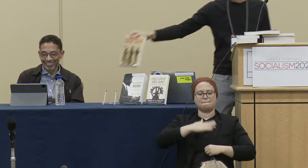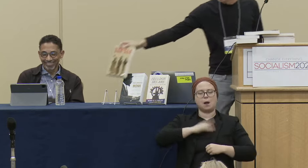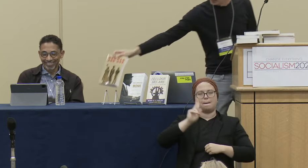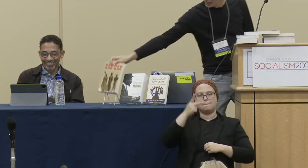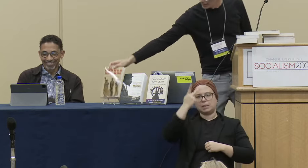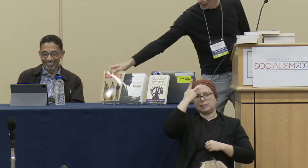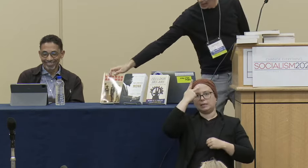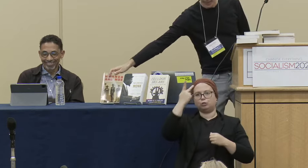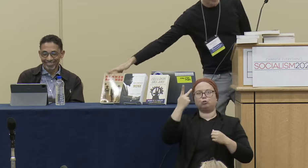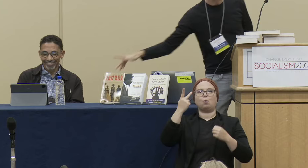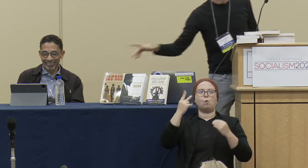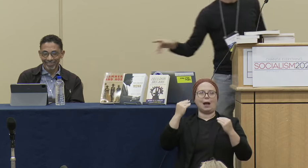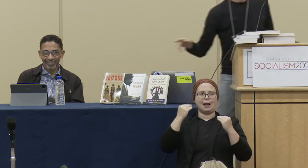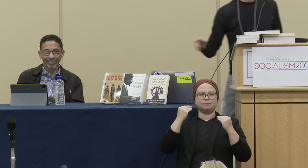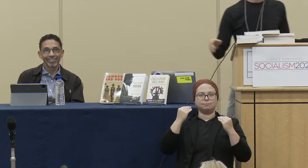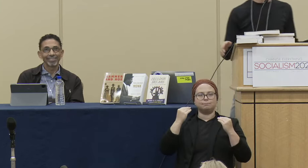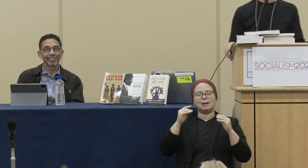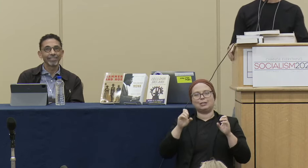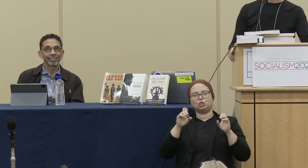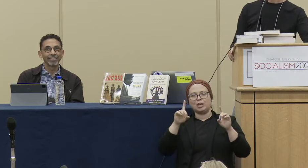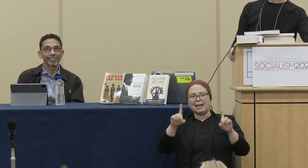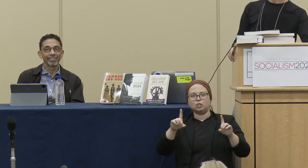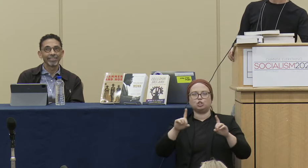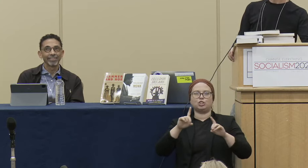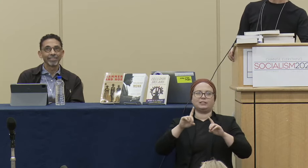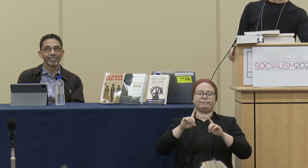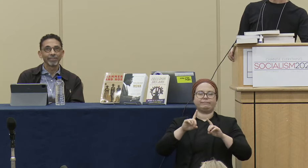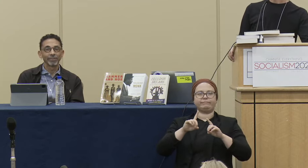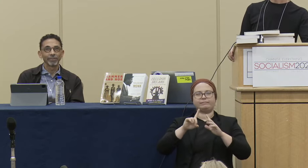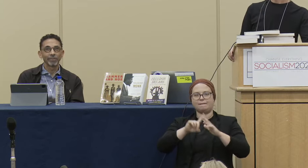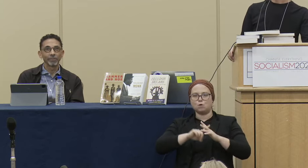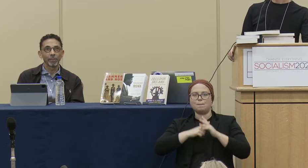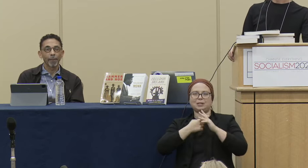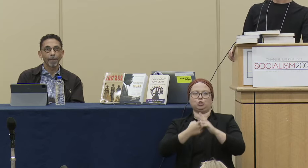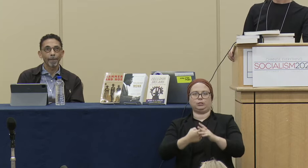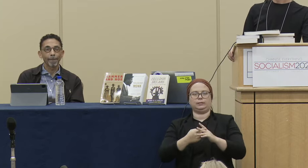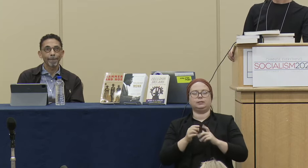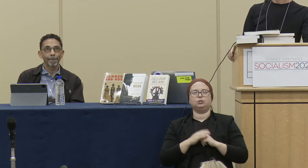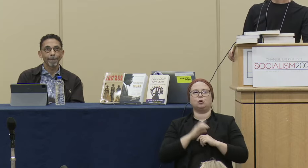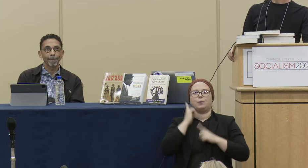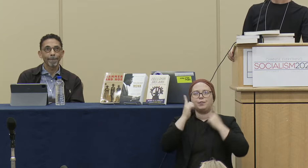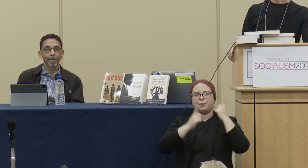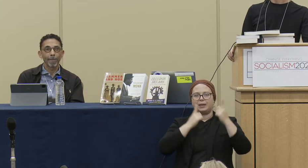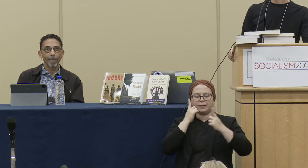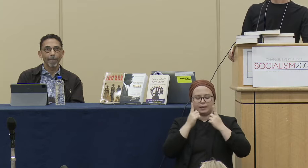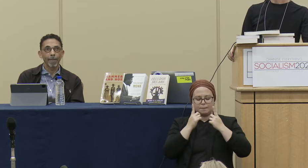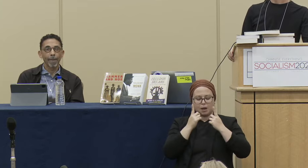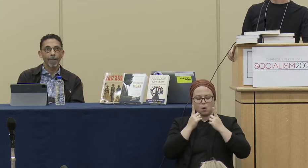foundational in my political education and formation.